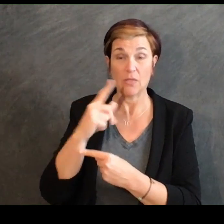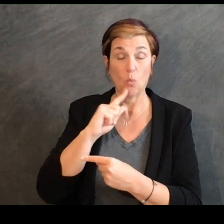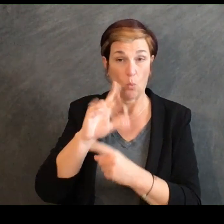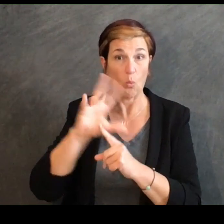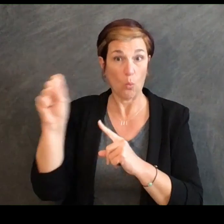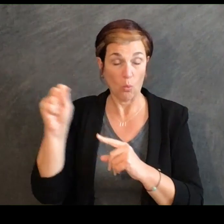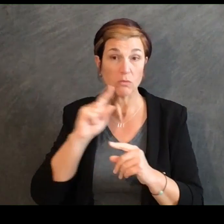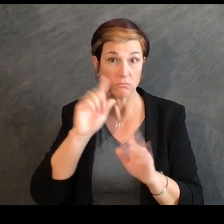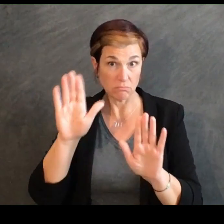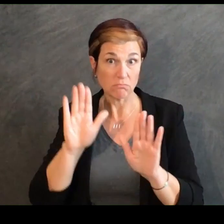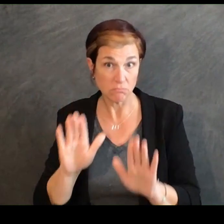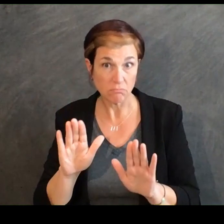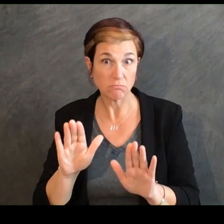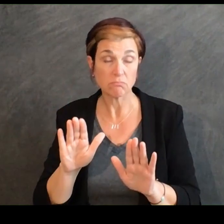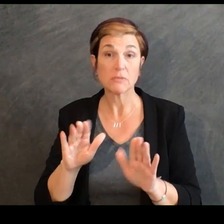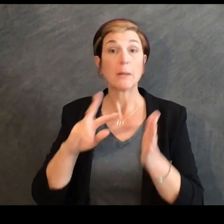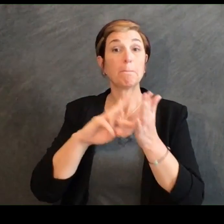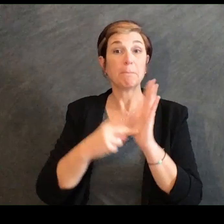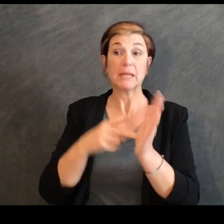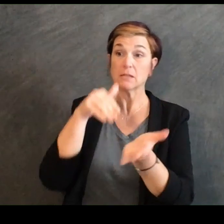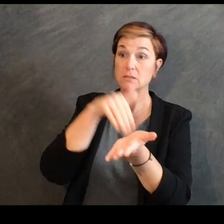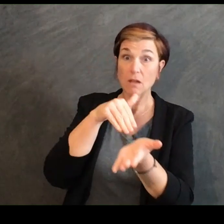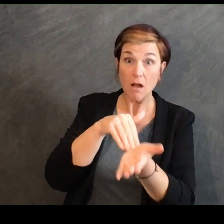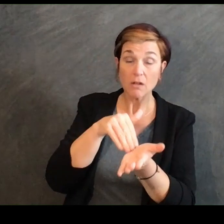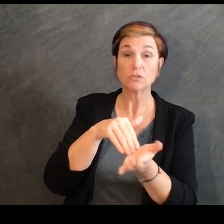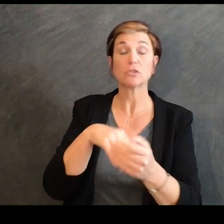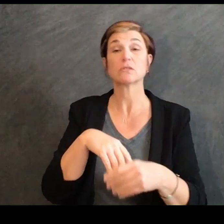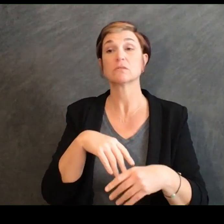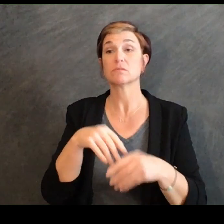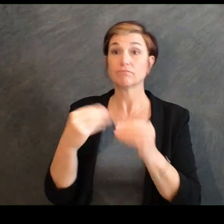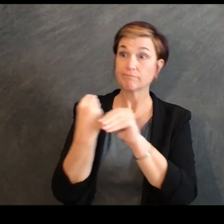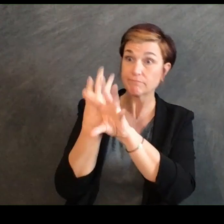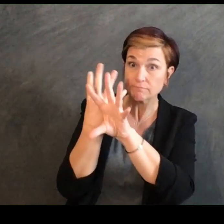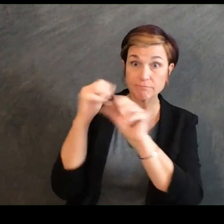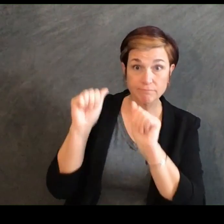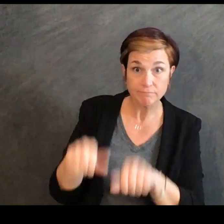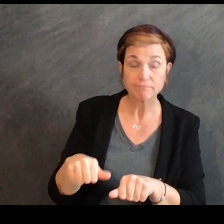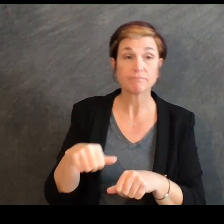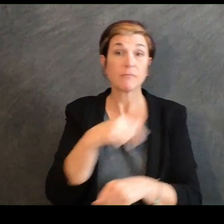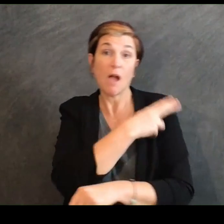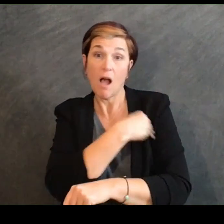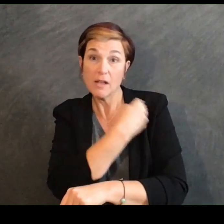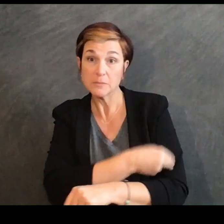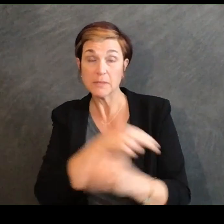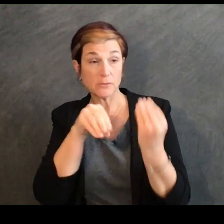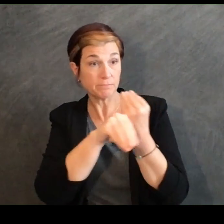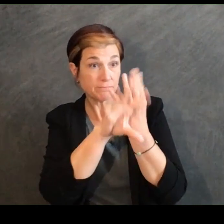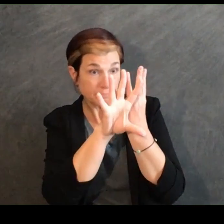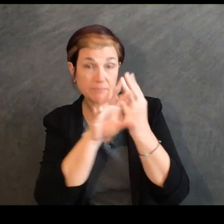remote doctor's visits and hospital check-ins the power to waive certain